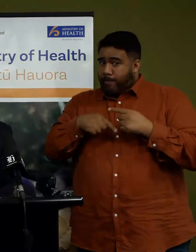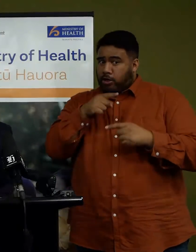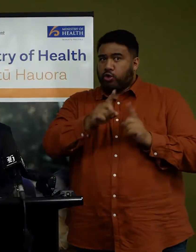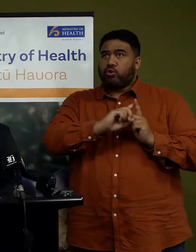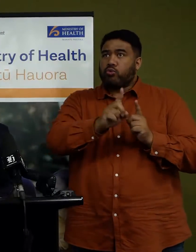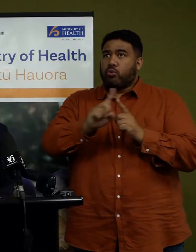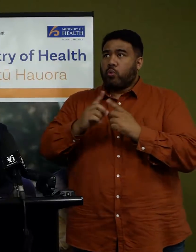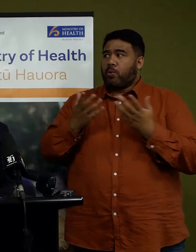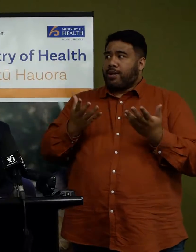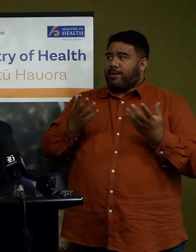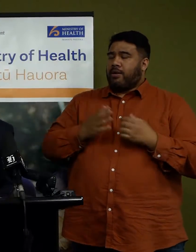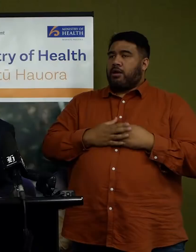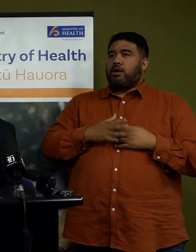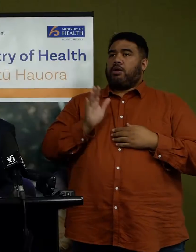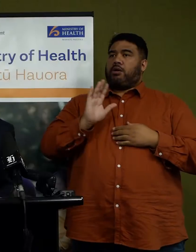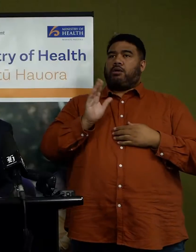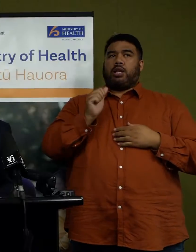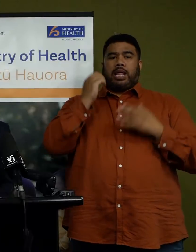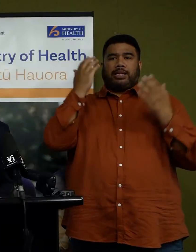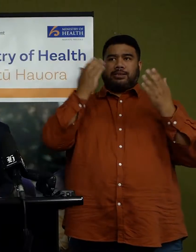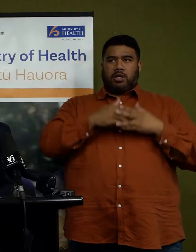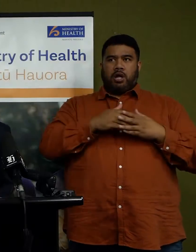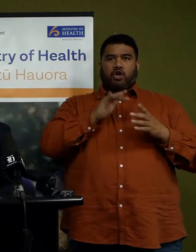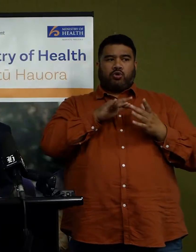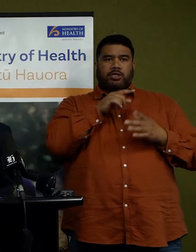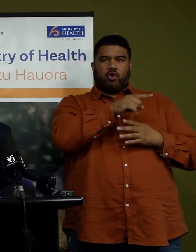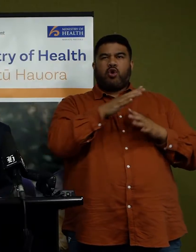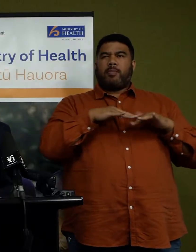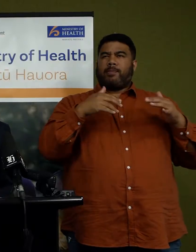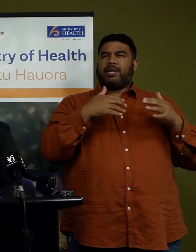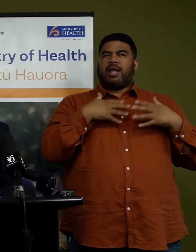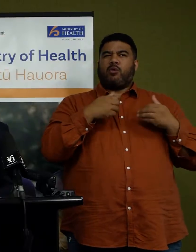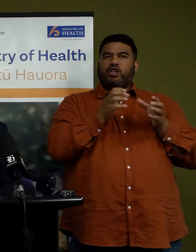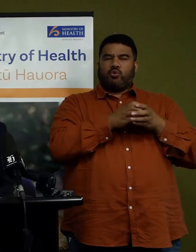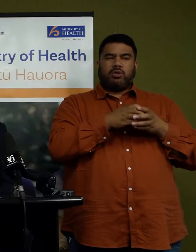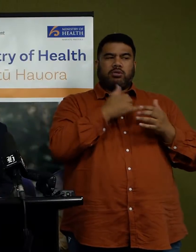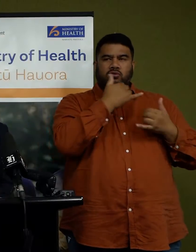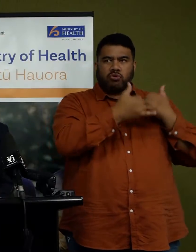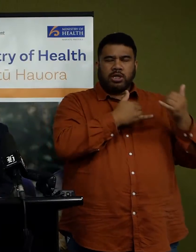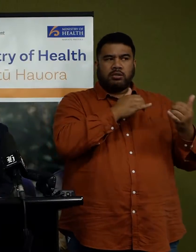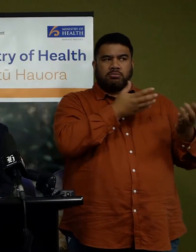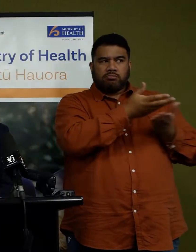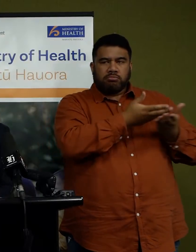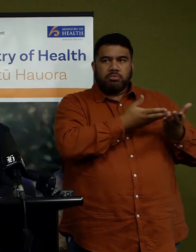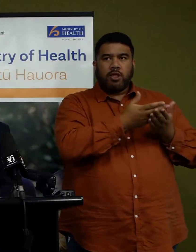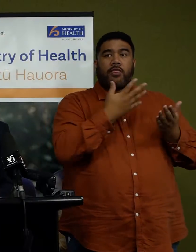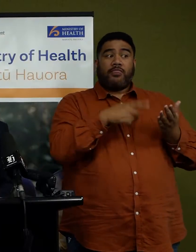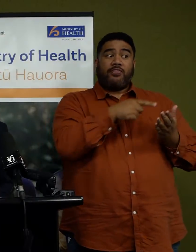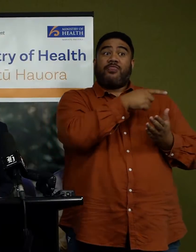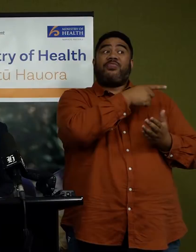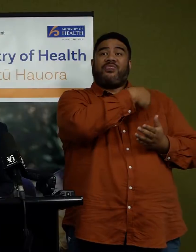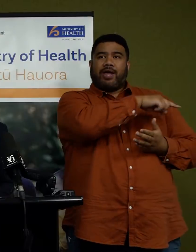from early on last evening and has been in contact a number of times since. And they have a detailed understanding